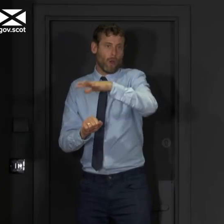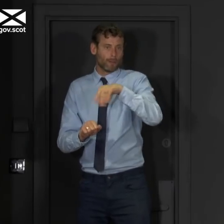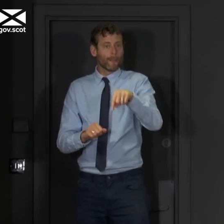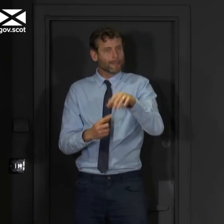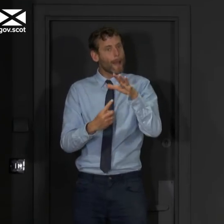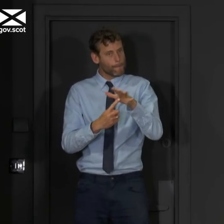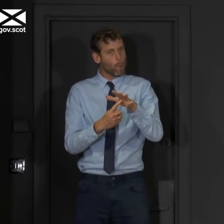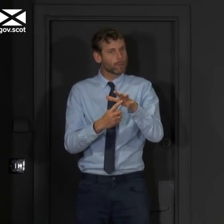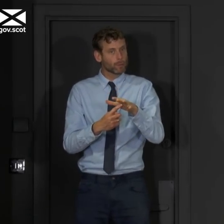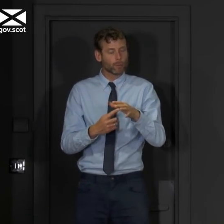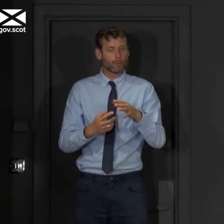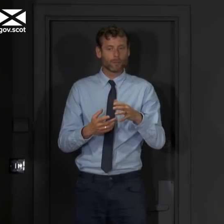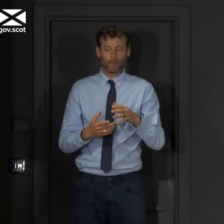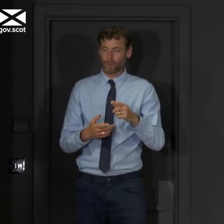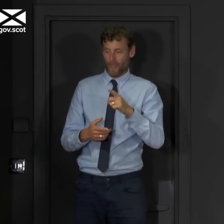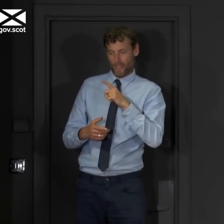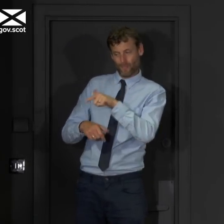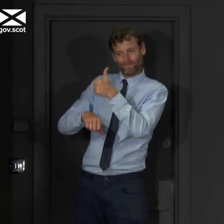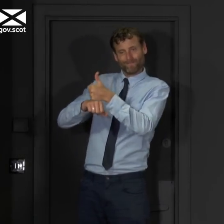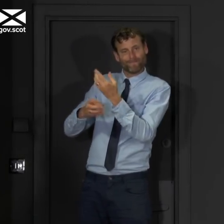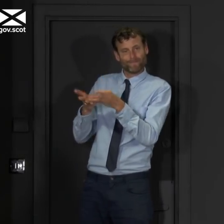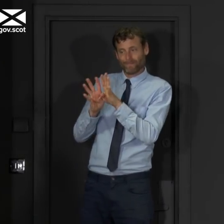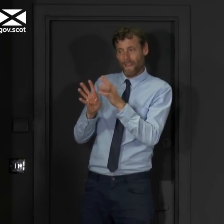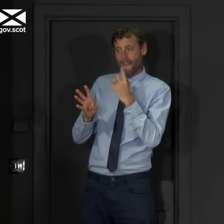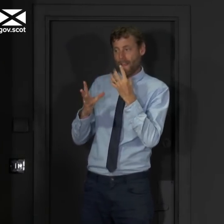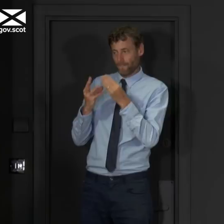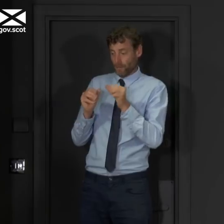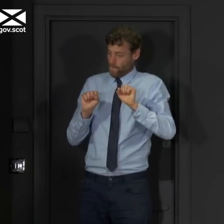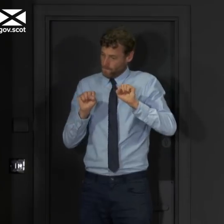underpinning advice that we need in order to do that with confidence. Gregor?